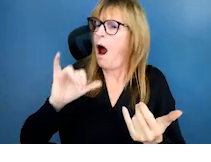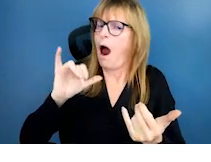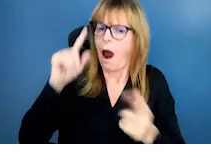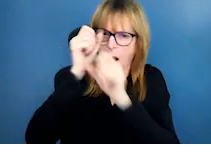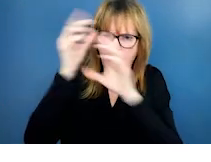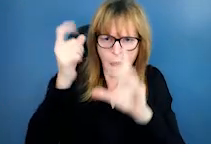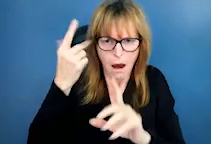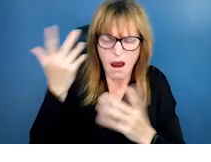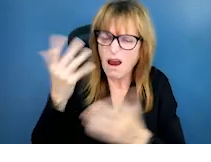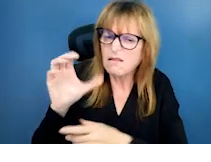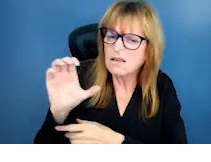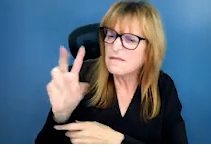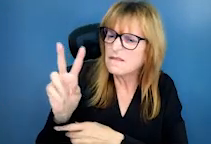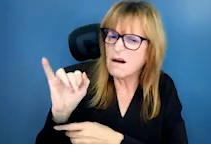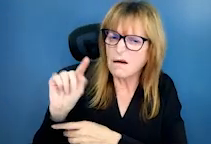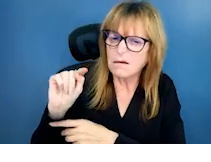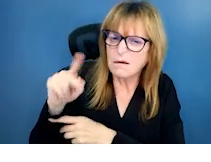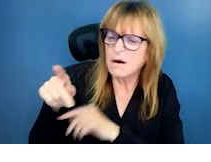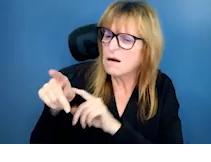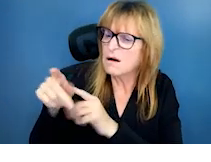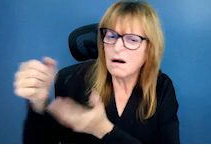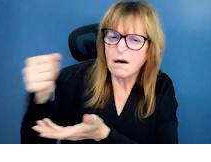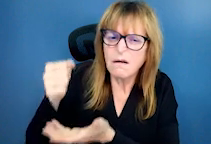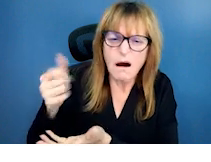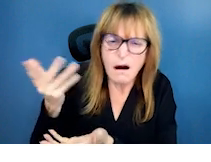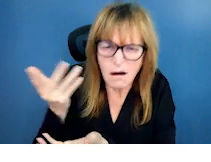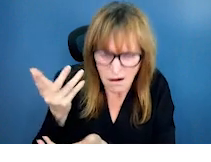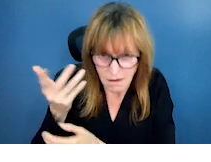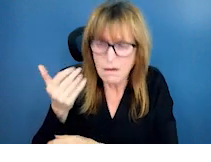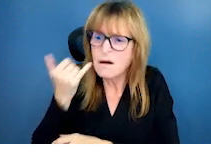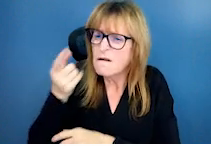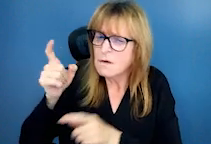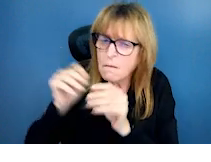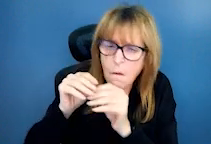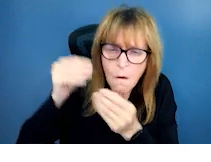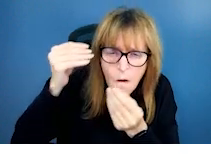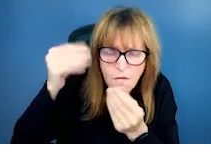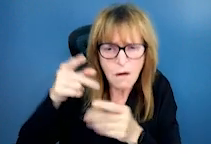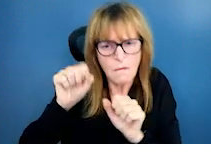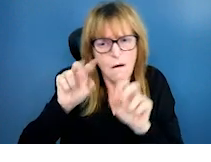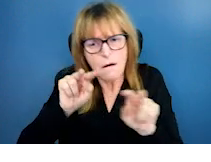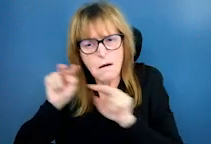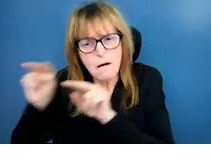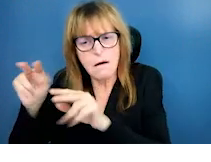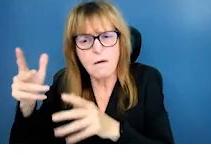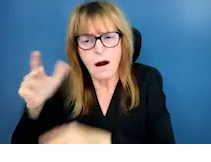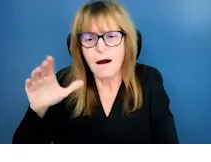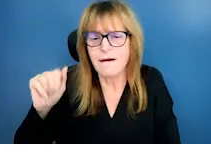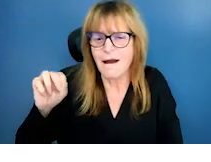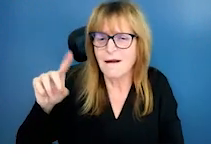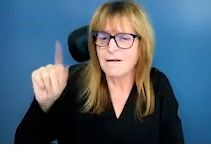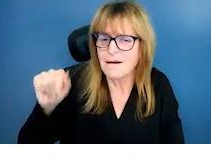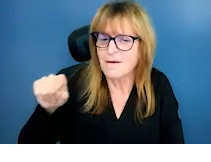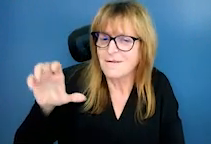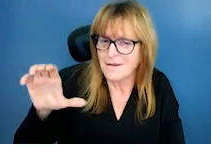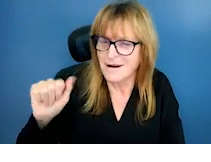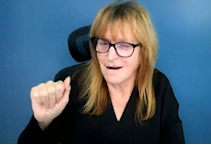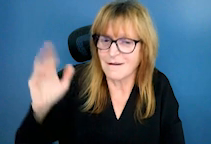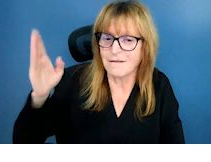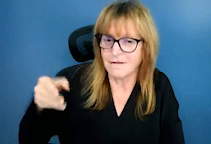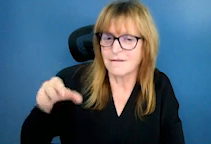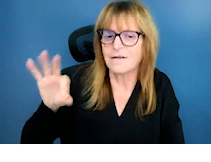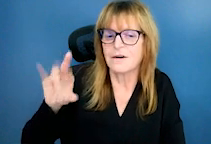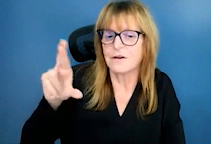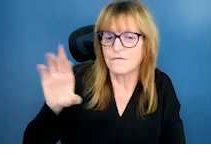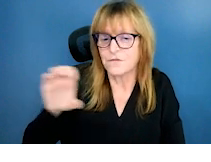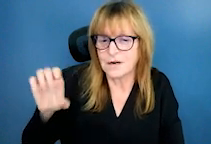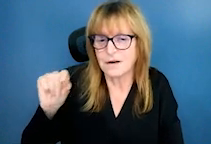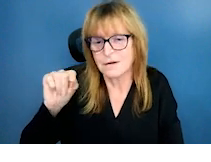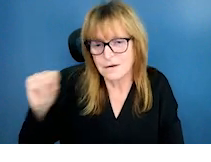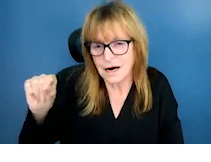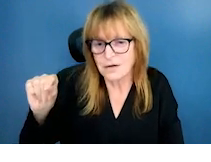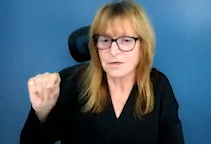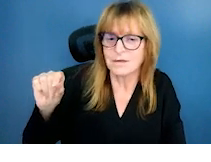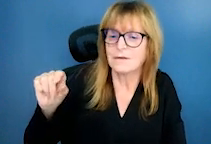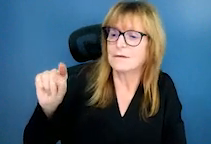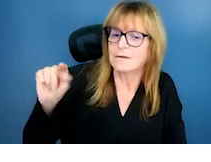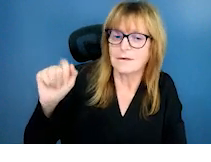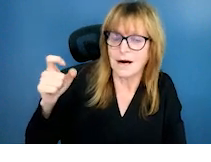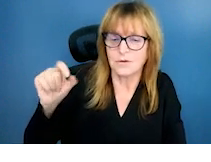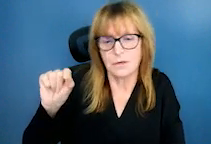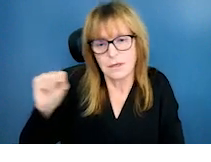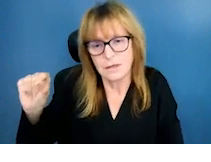For more information , visit canada.ca/free-tax-clinics-grant.